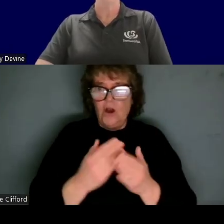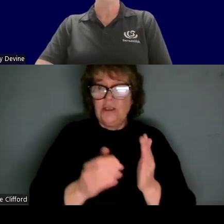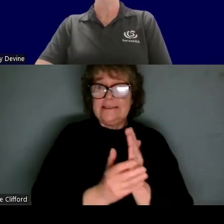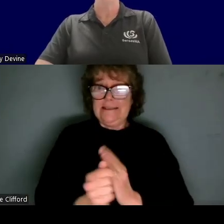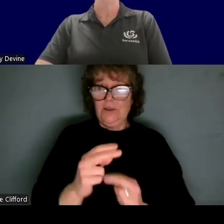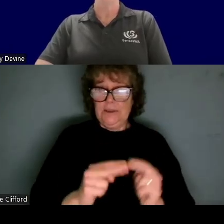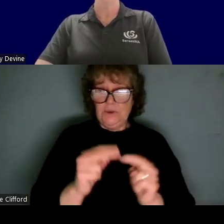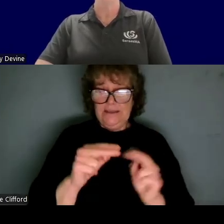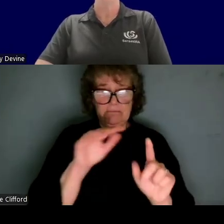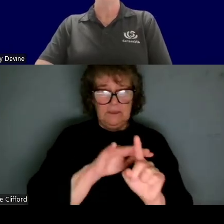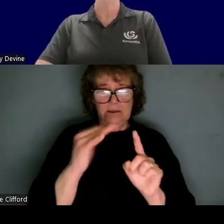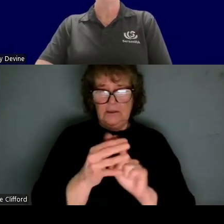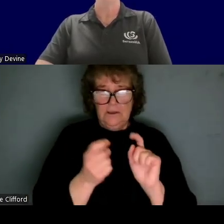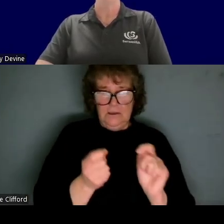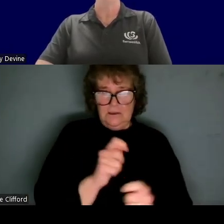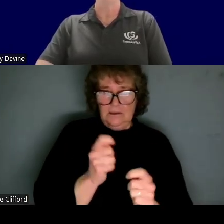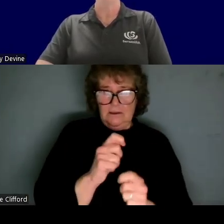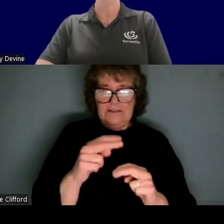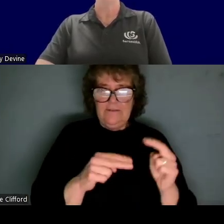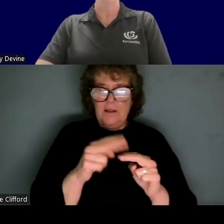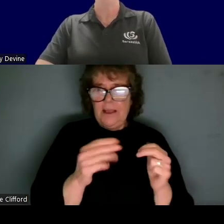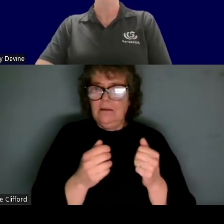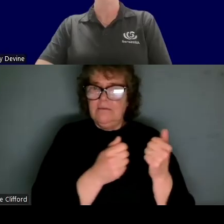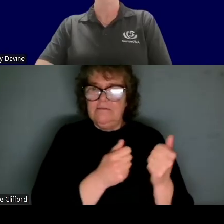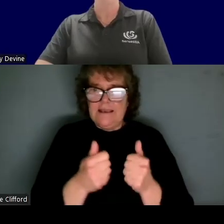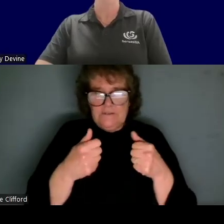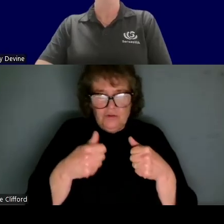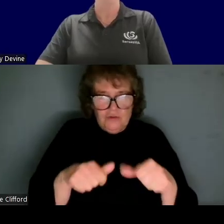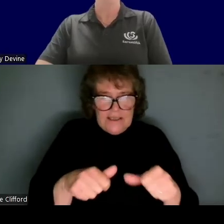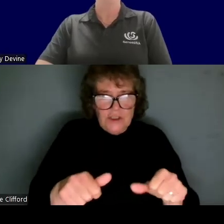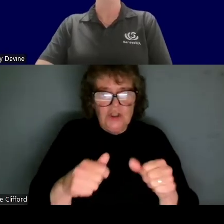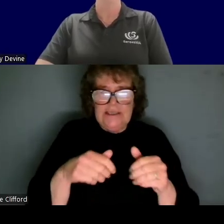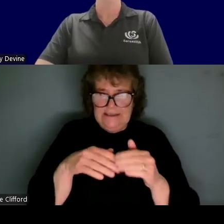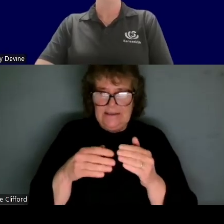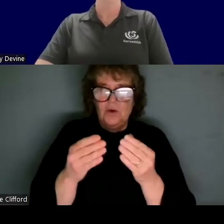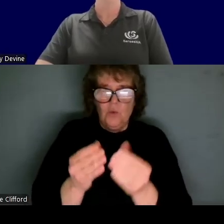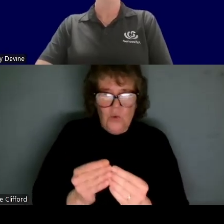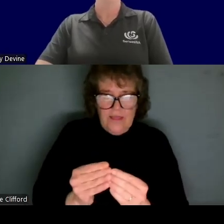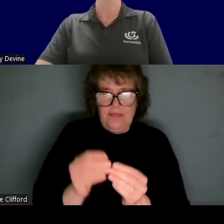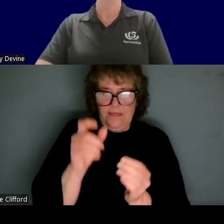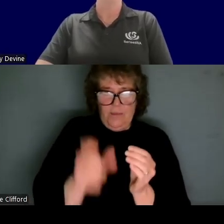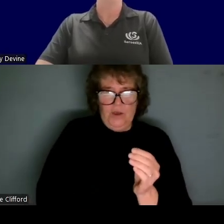effective strategies in collaboration with individuals, their families, their support teams